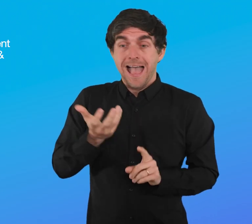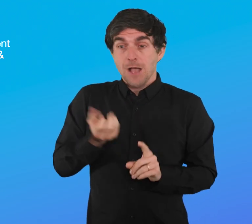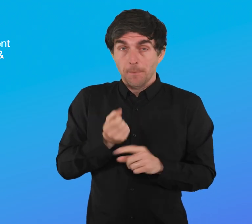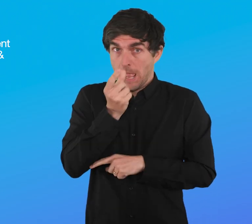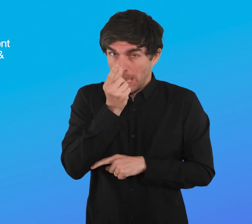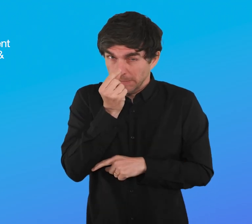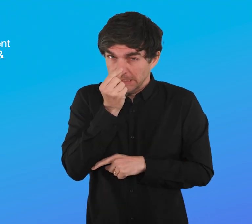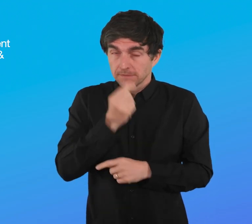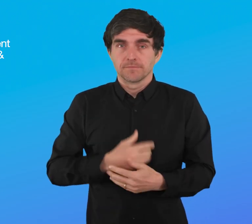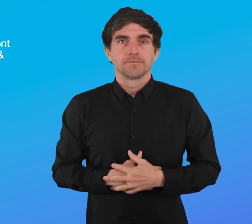Income can be: